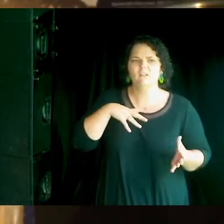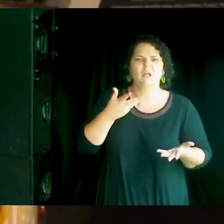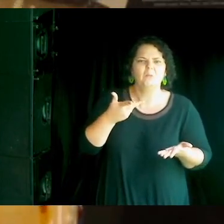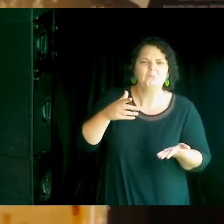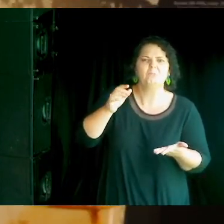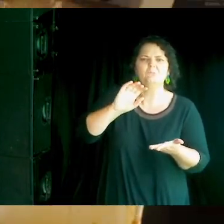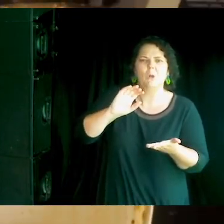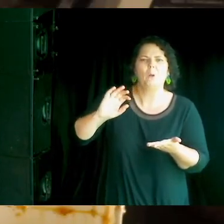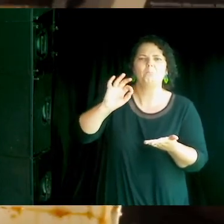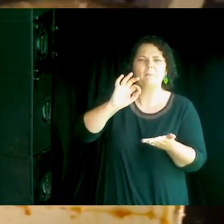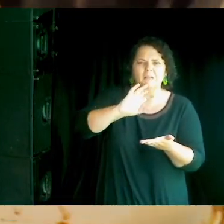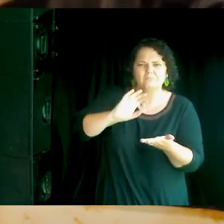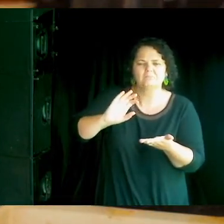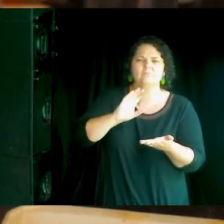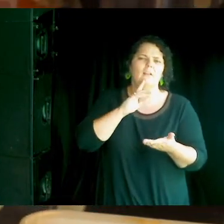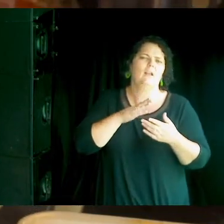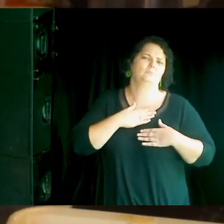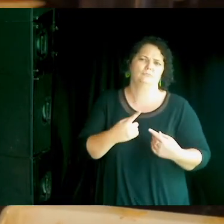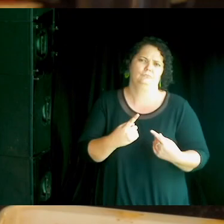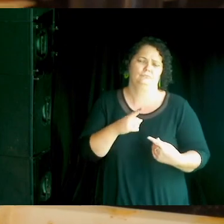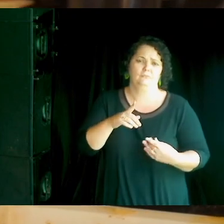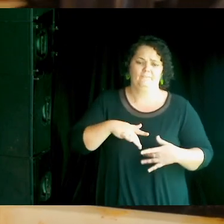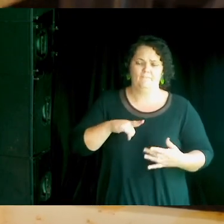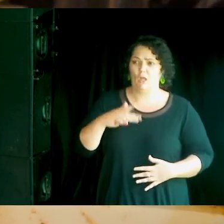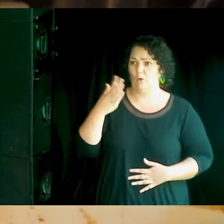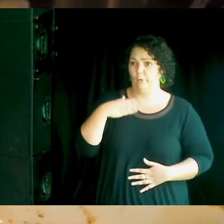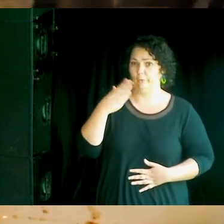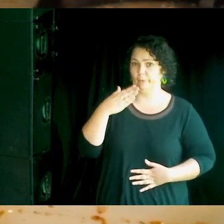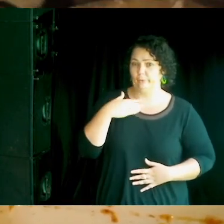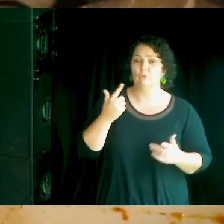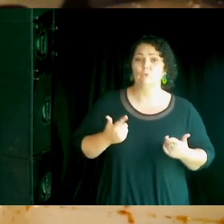whether you like it spicy or no if you think it is too spicy you can put a little bit more